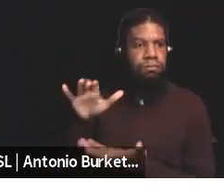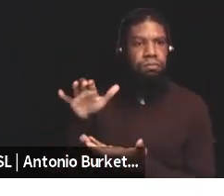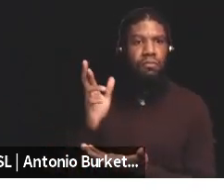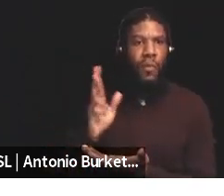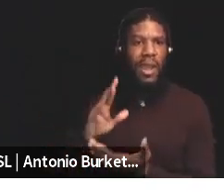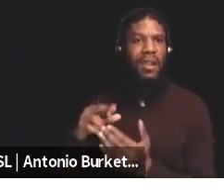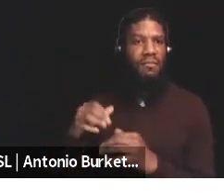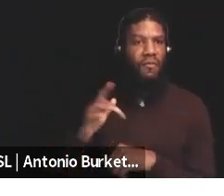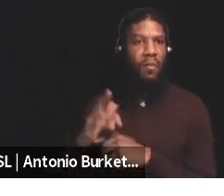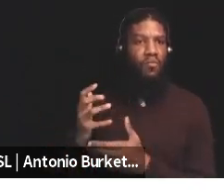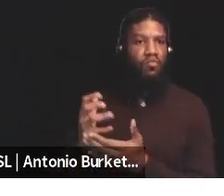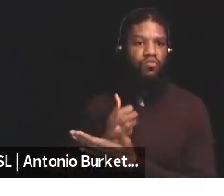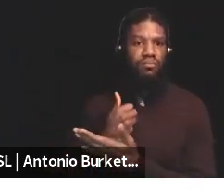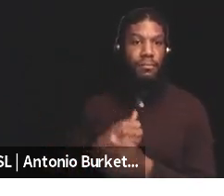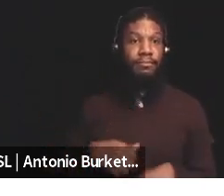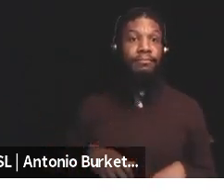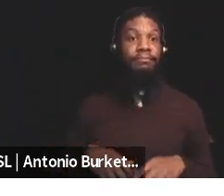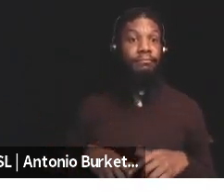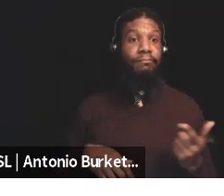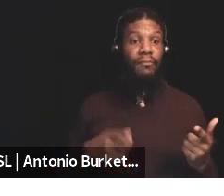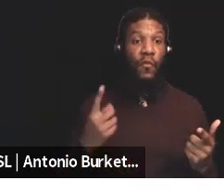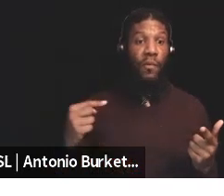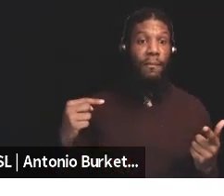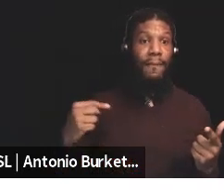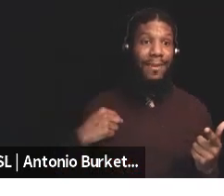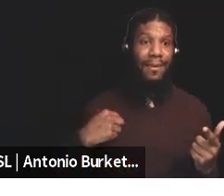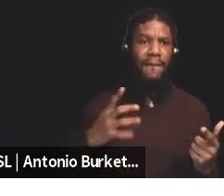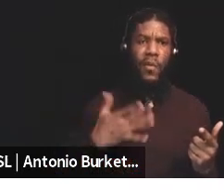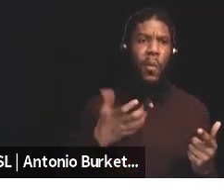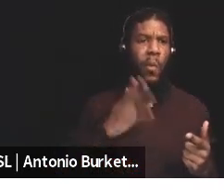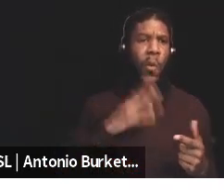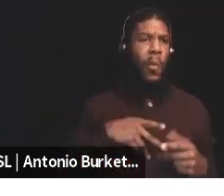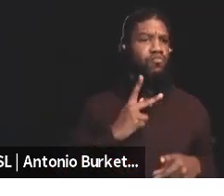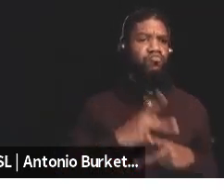I think, for me, the thing that I'm going to keep and that I think I have to keep